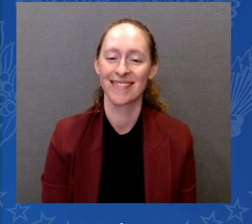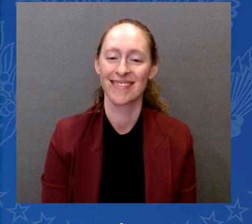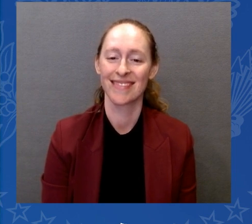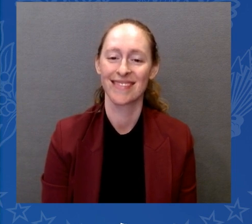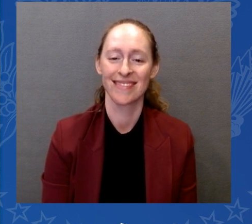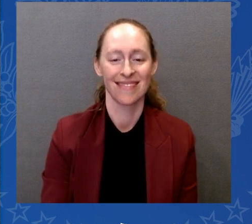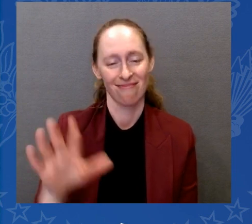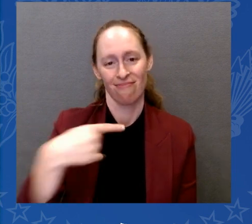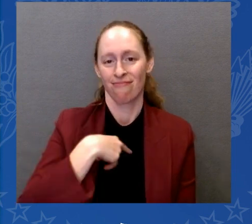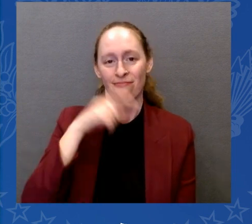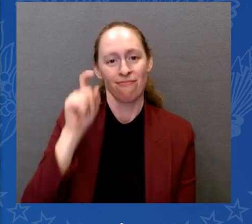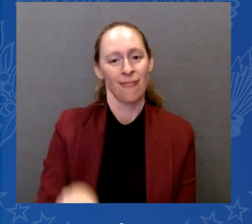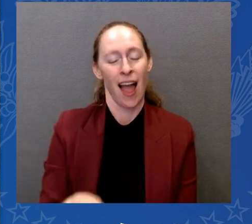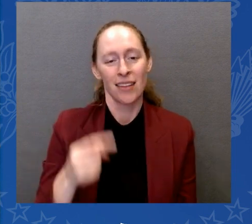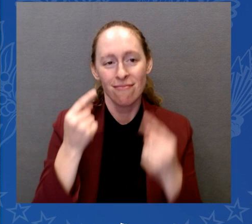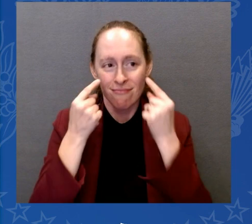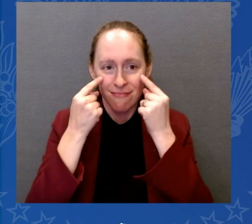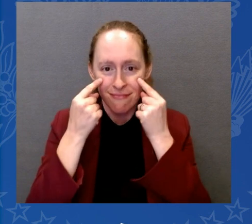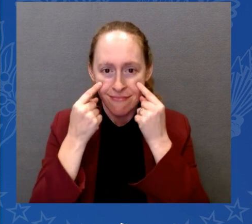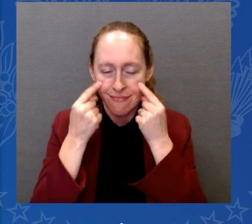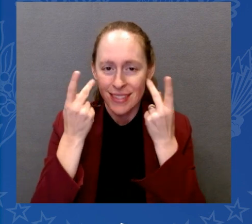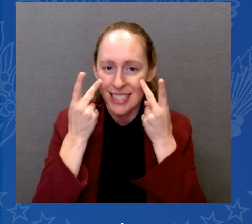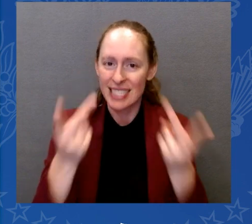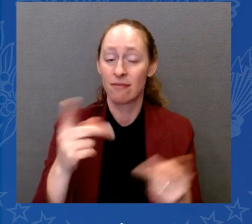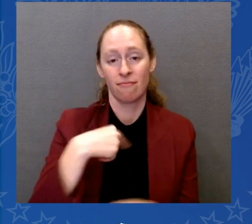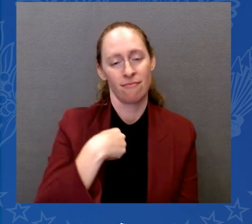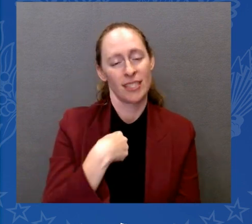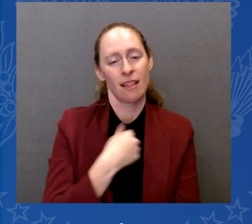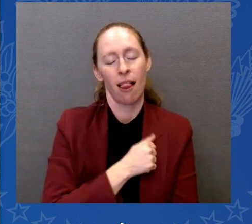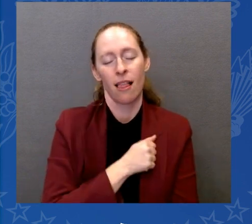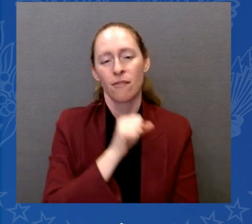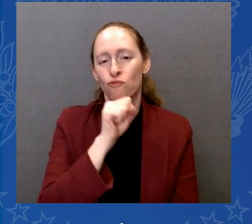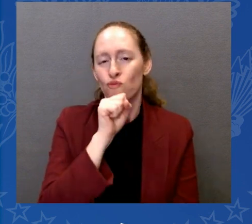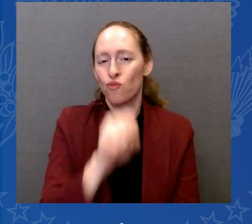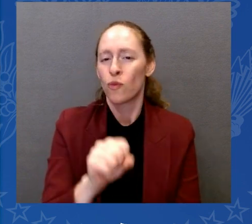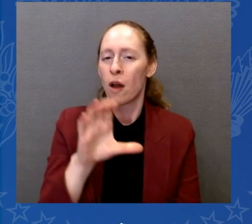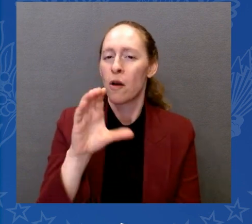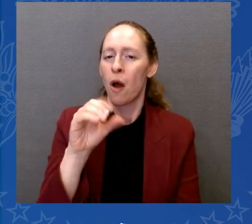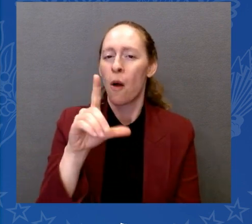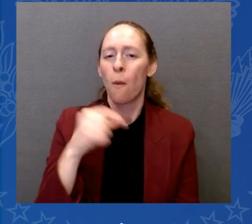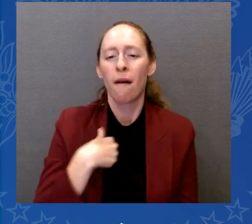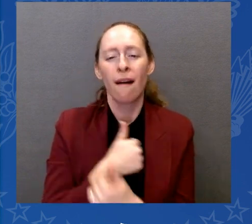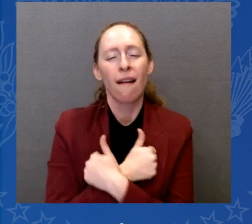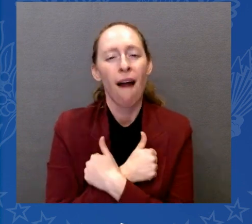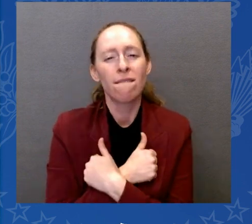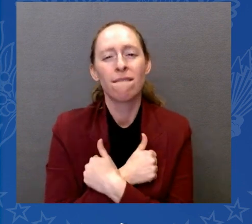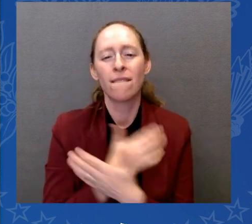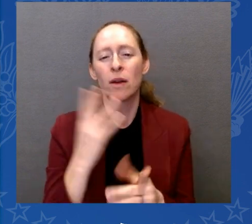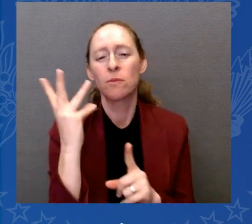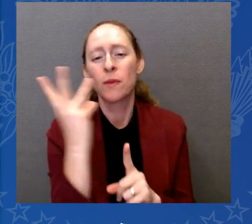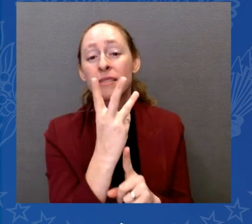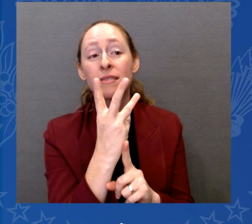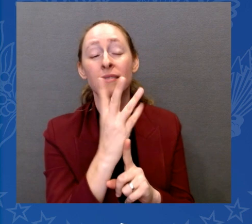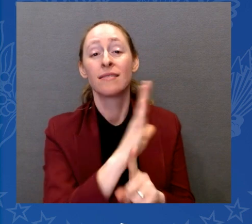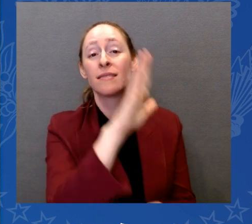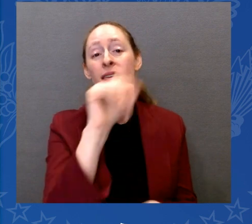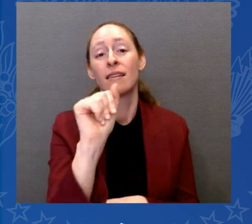I love being in the West. I love even being in Alaska. One of the things I was saying earlier to some of the folks that we came over with